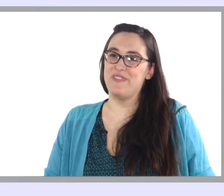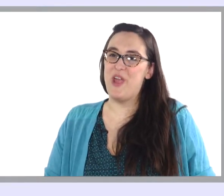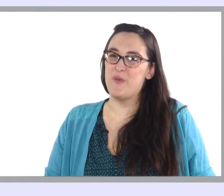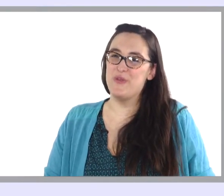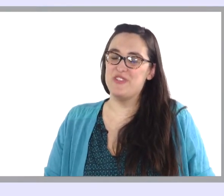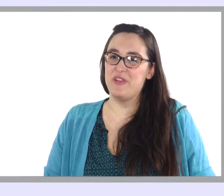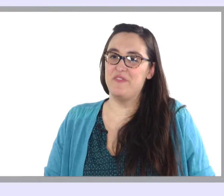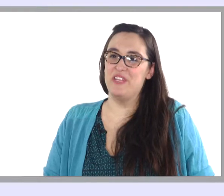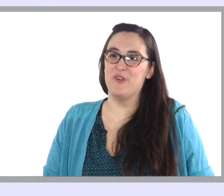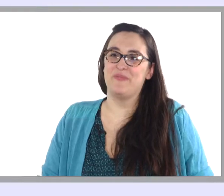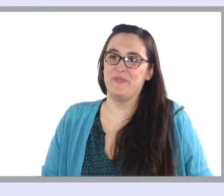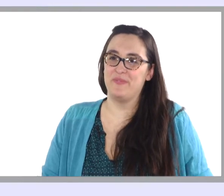I hope you'll enjoy the video.